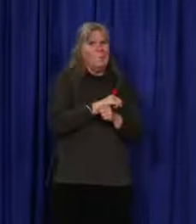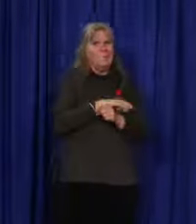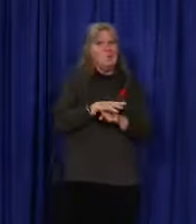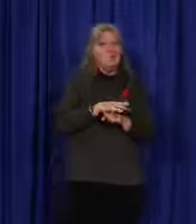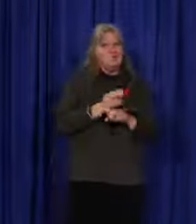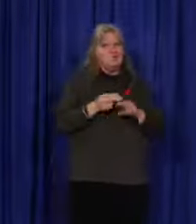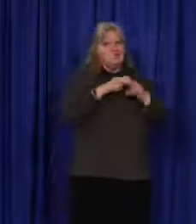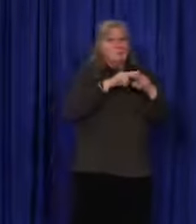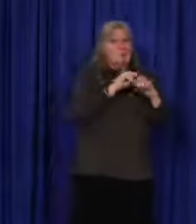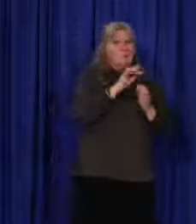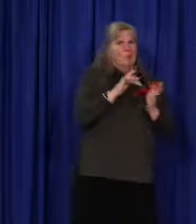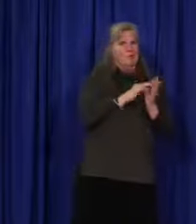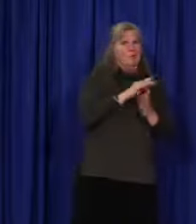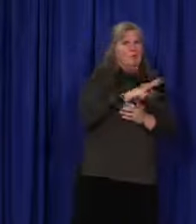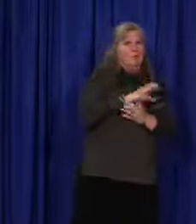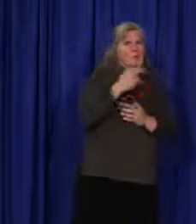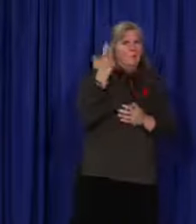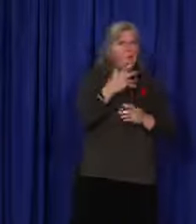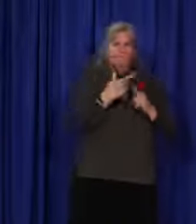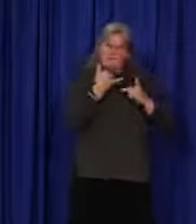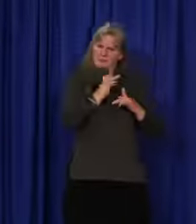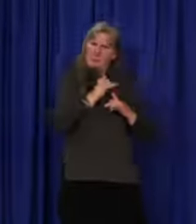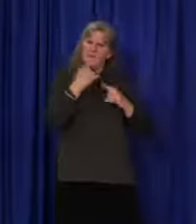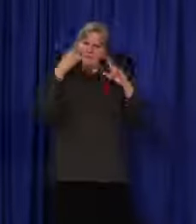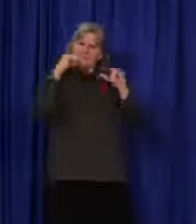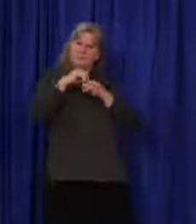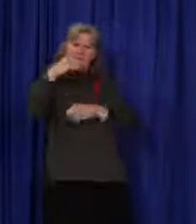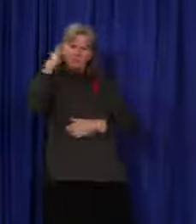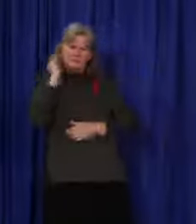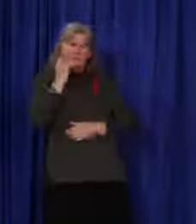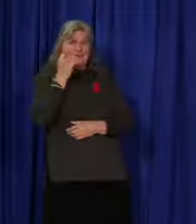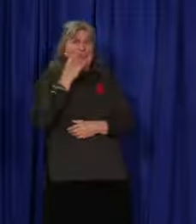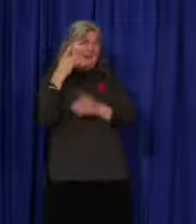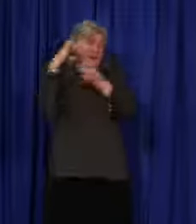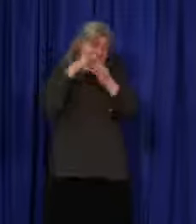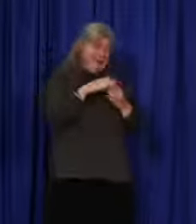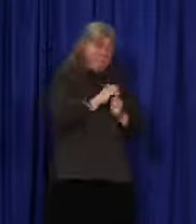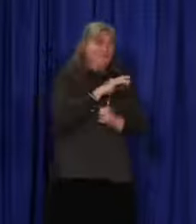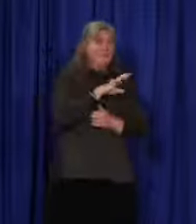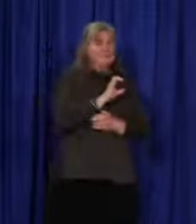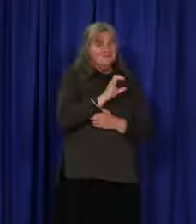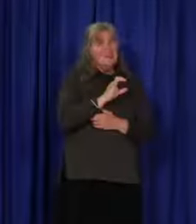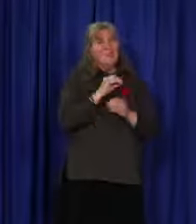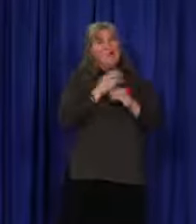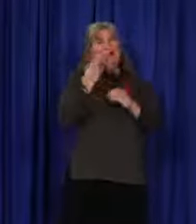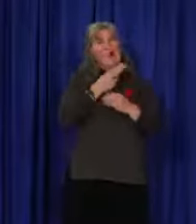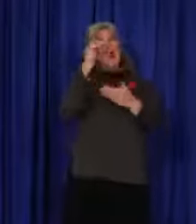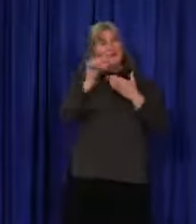thing when they travel when they return, and whenever you get together with others.